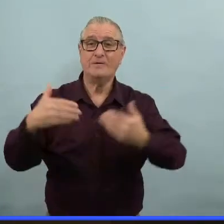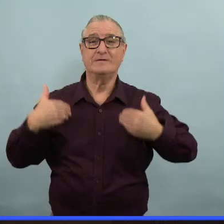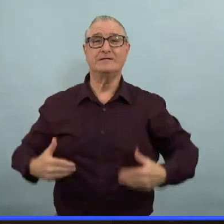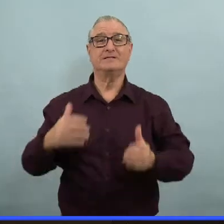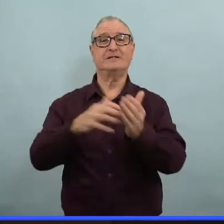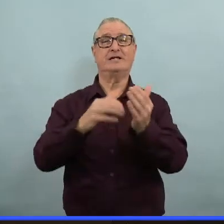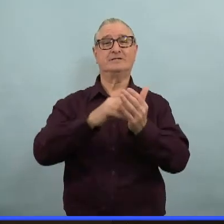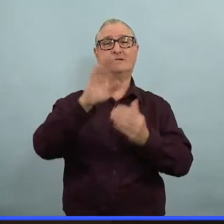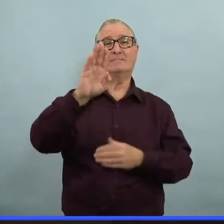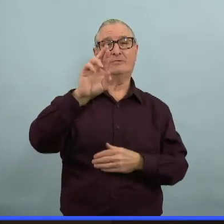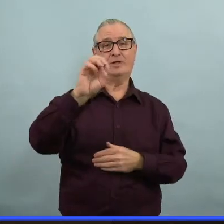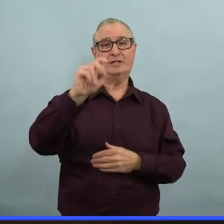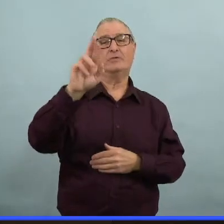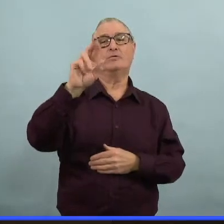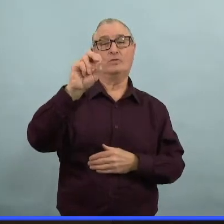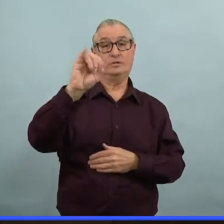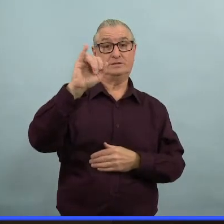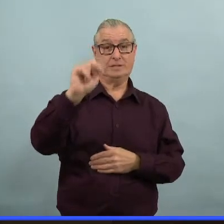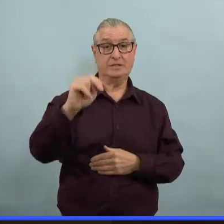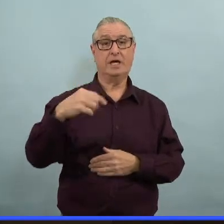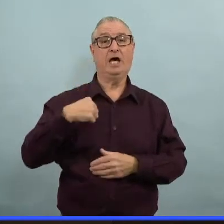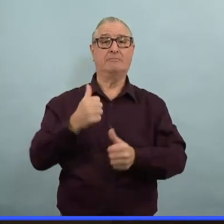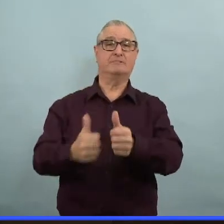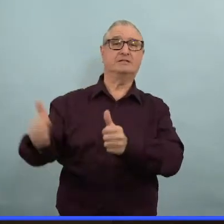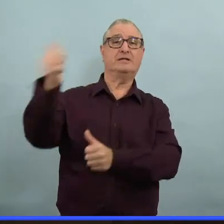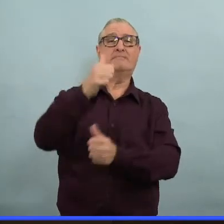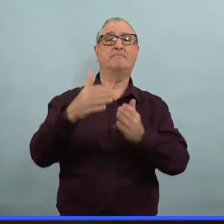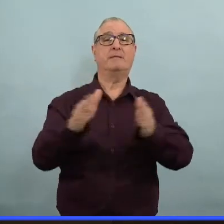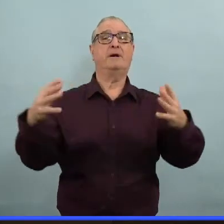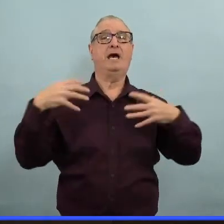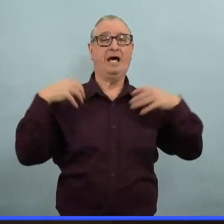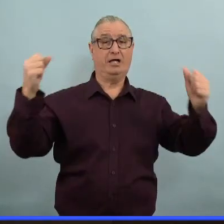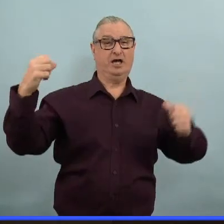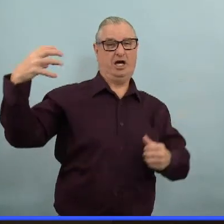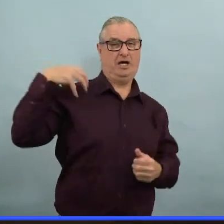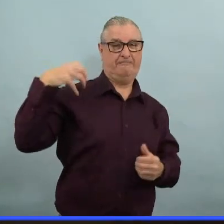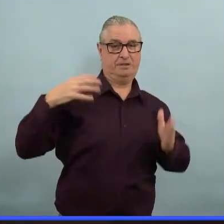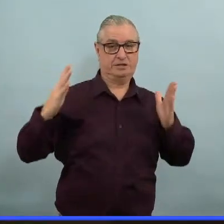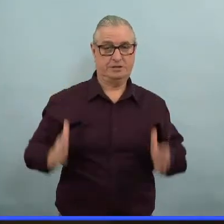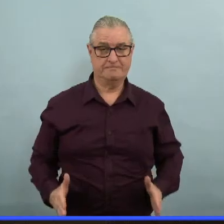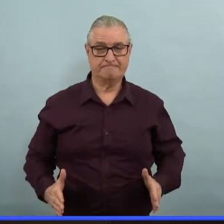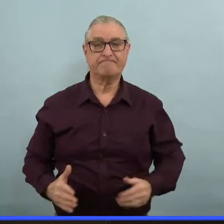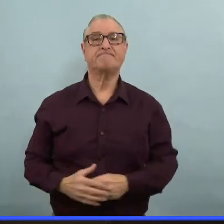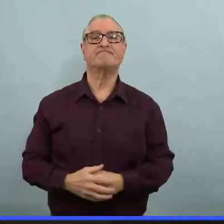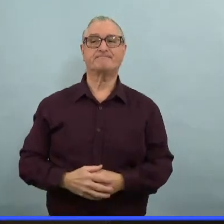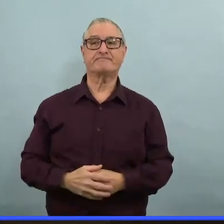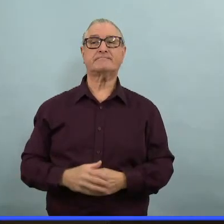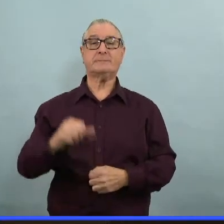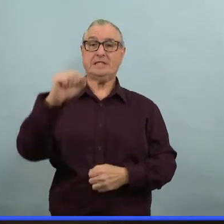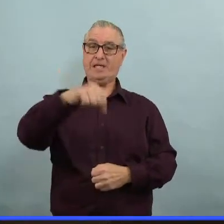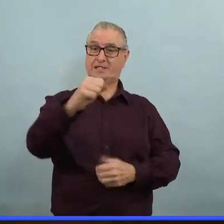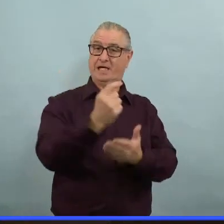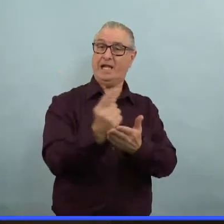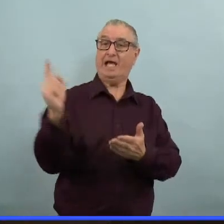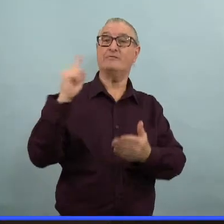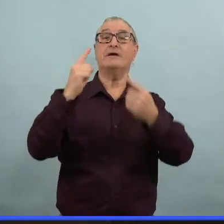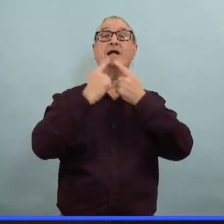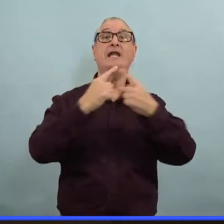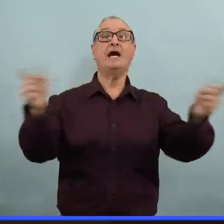last week we announced an extension of those public health orders we had been